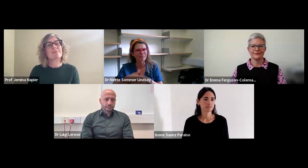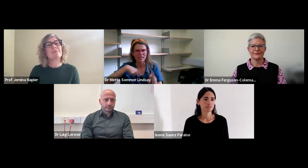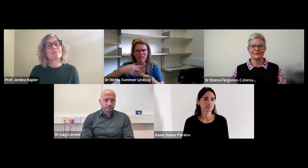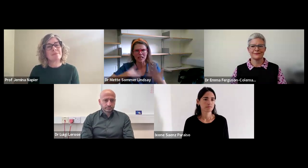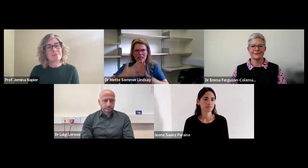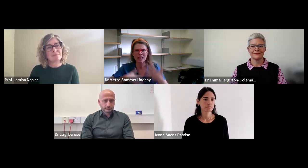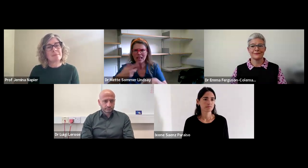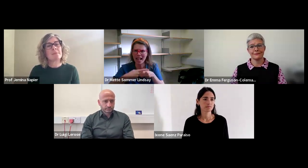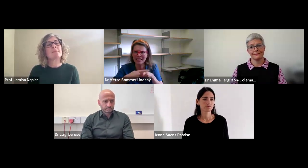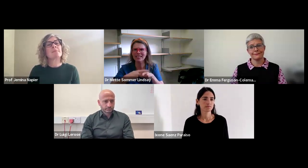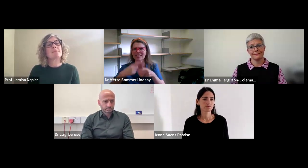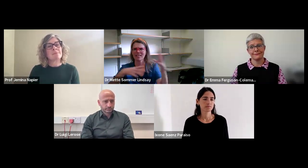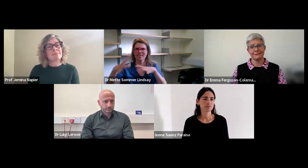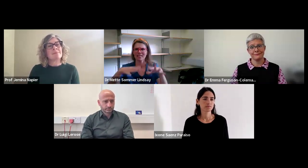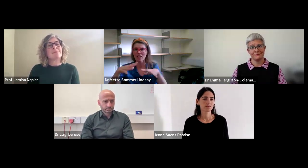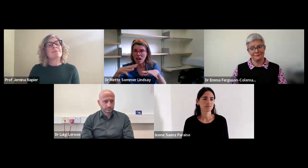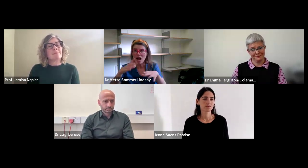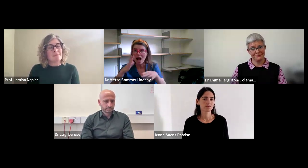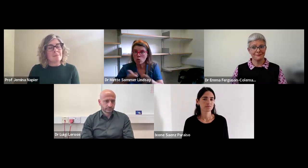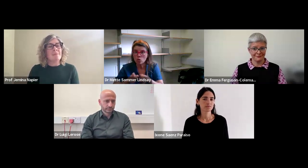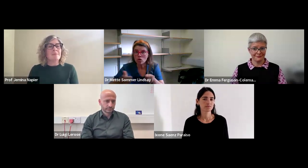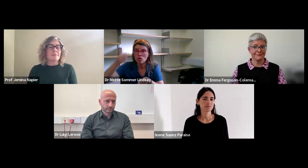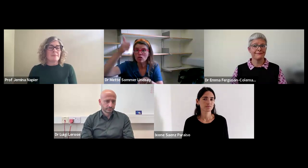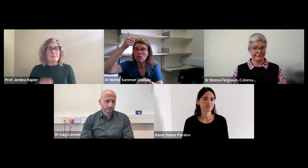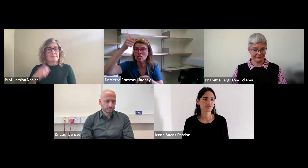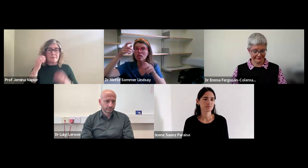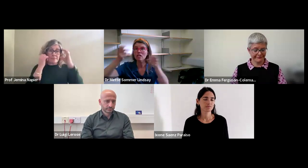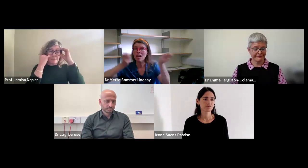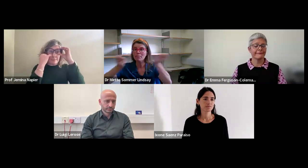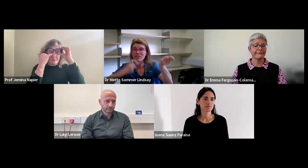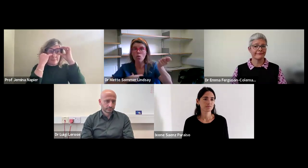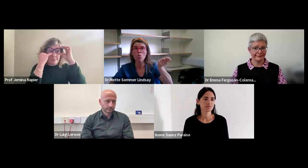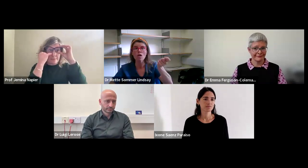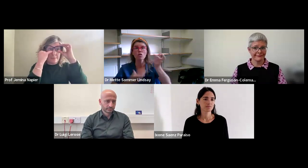and we're already doing a lot of work, we've got all this extra labor to do,